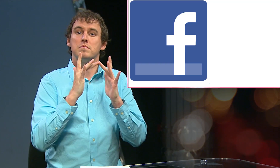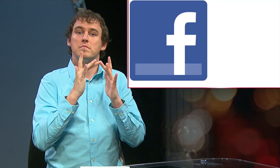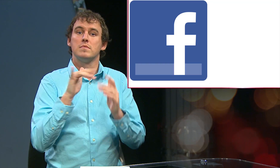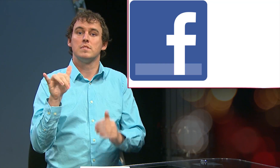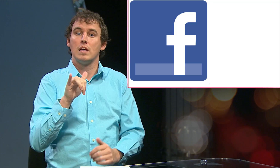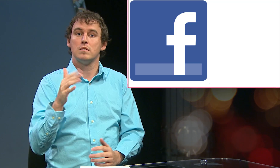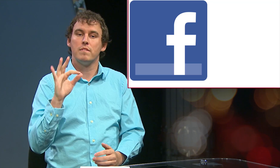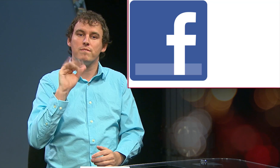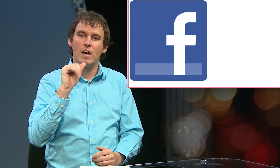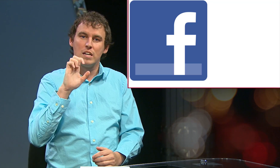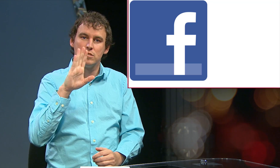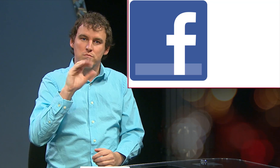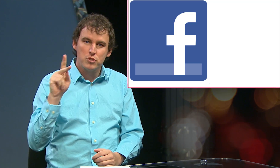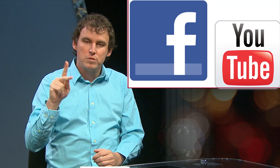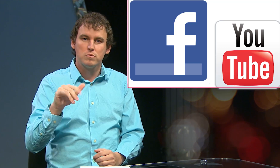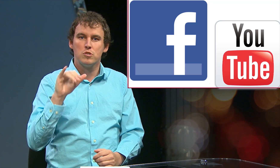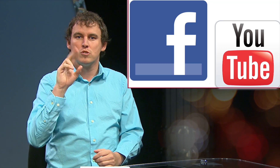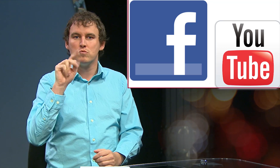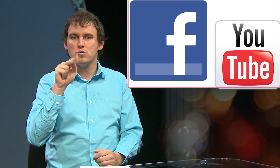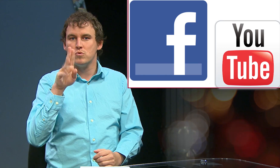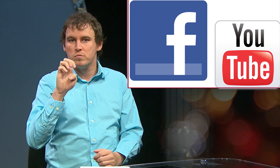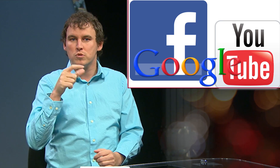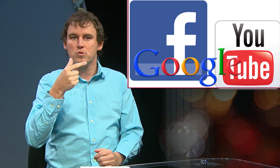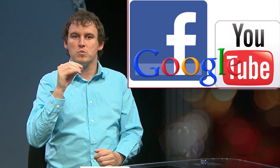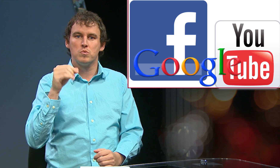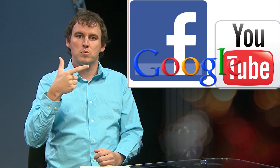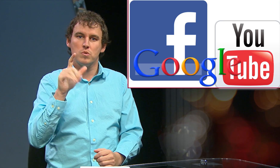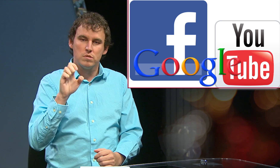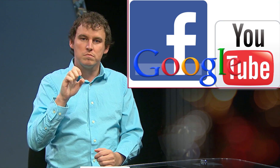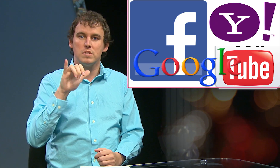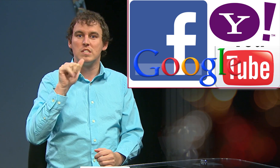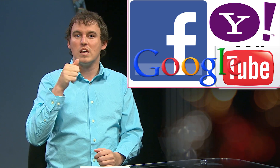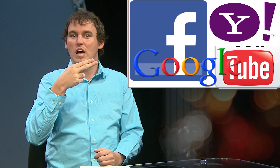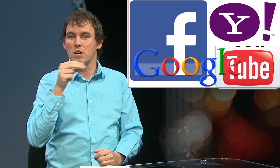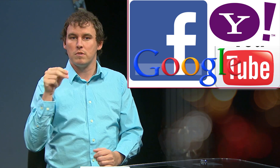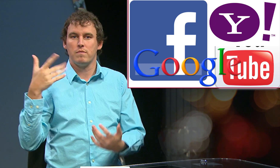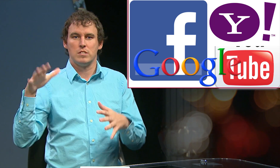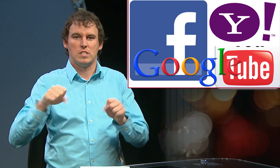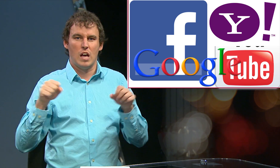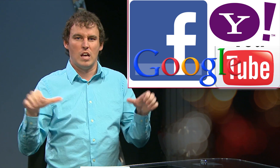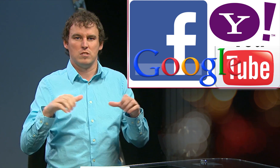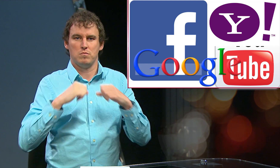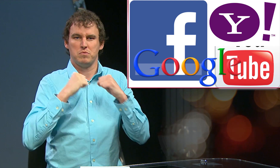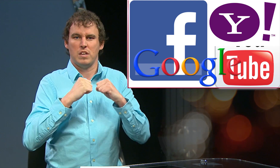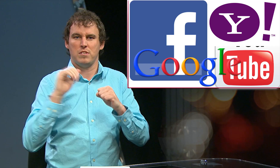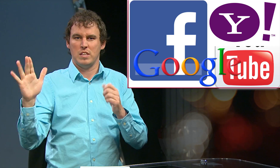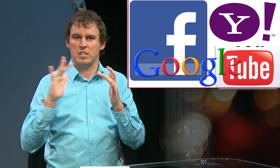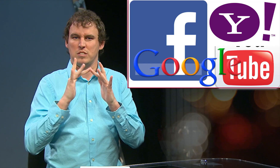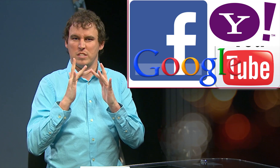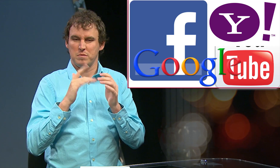POPULAR SITES LIKE FACEBOOK, YOUTUBE, GOOGLE AND YAHOO HAVE ALREADY TAKEN STEPS TO SECURE